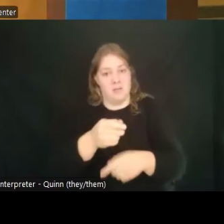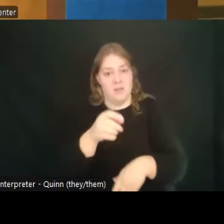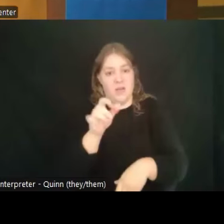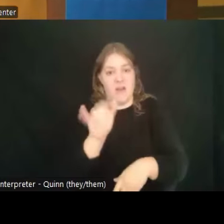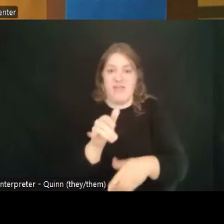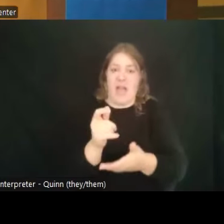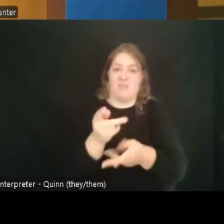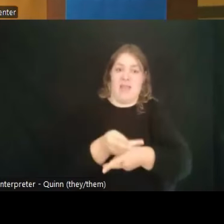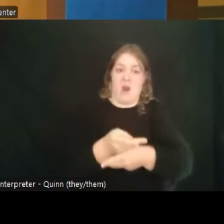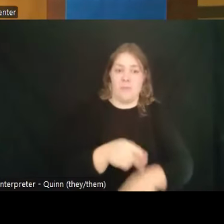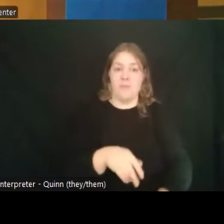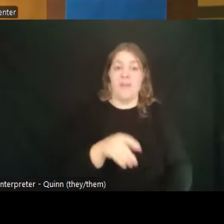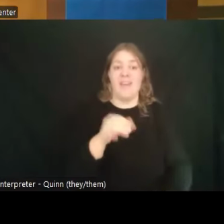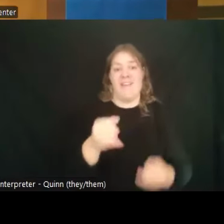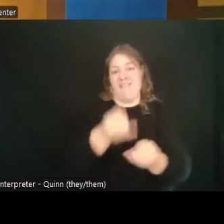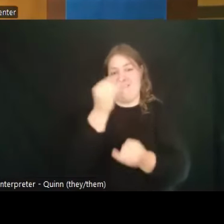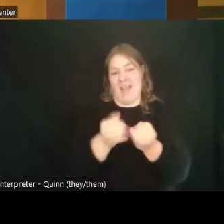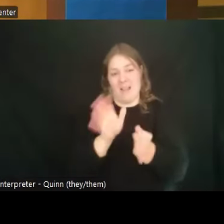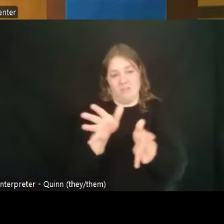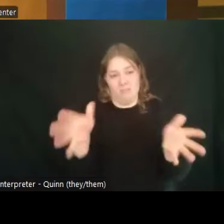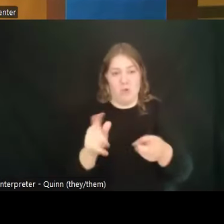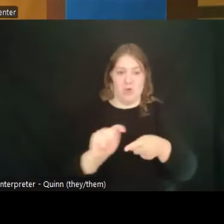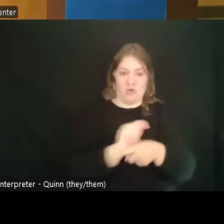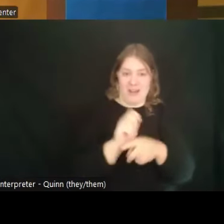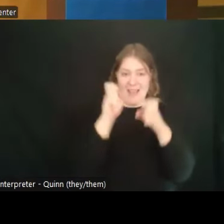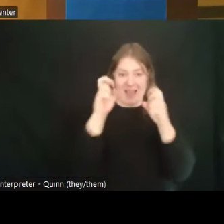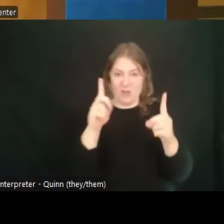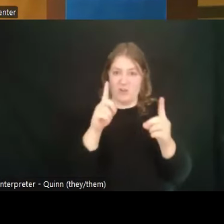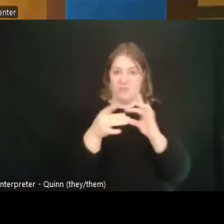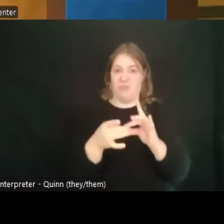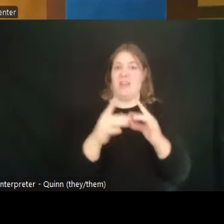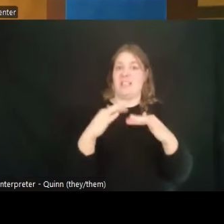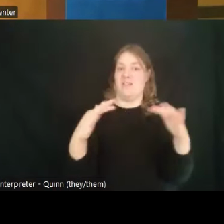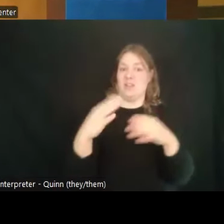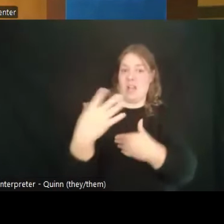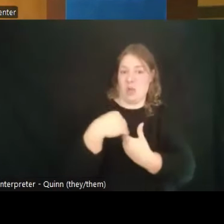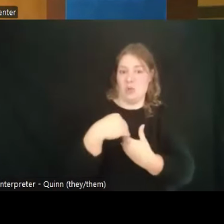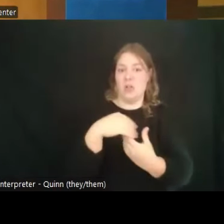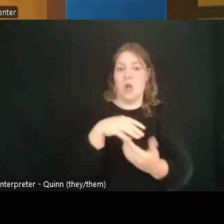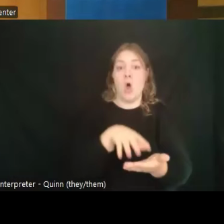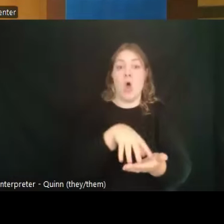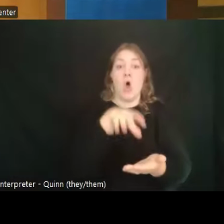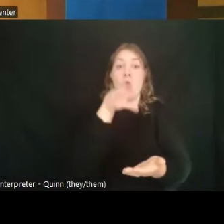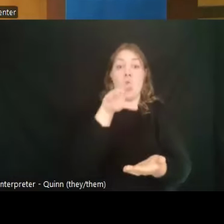and education on diversity and inclusion um our luncheon learns the third Tuesday of every month